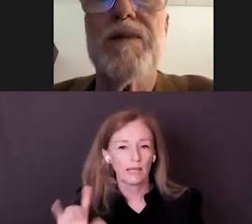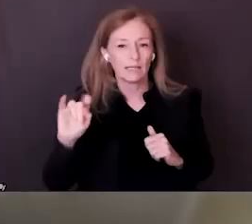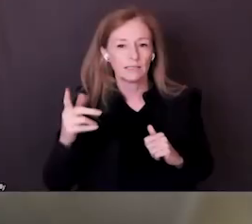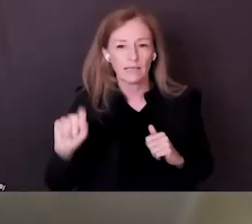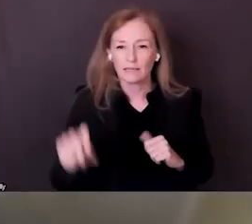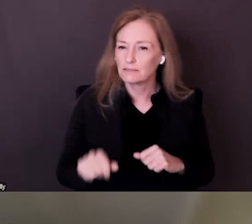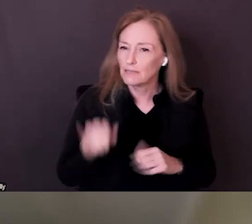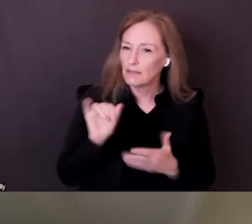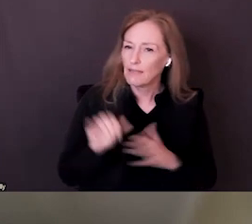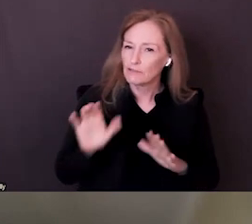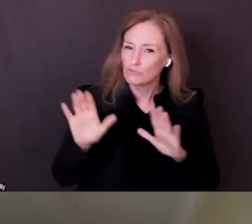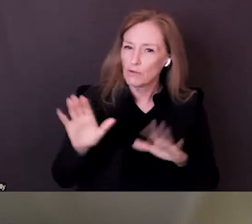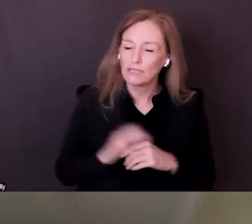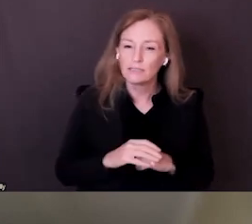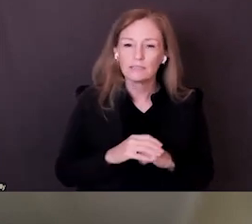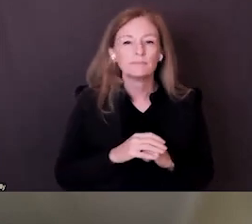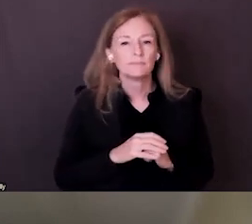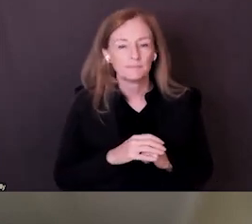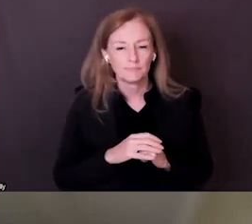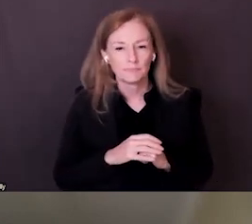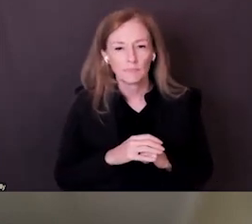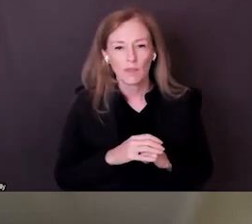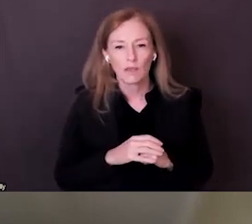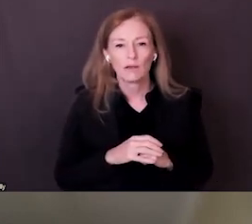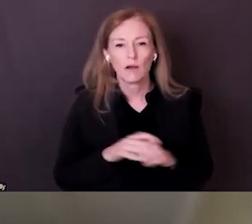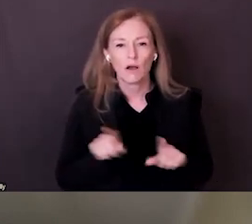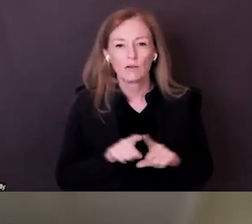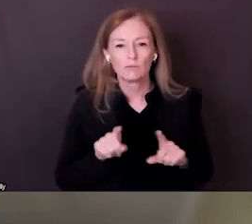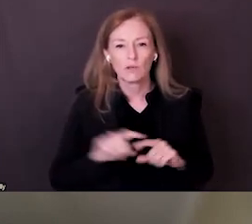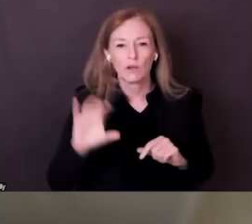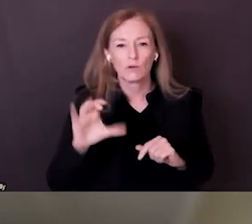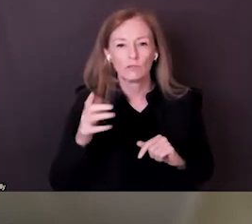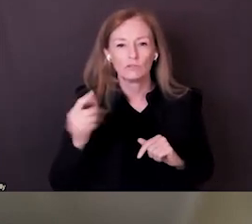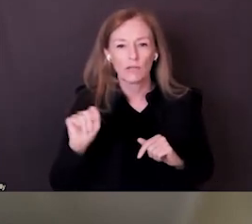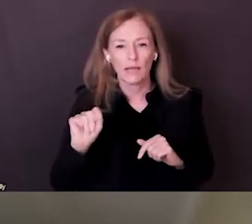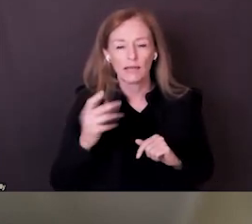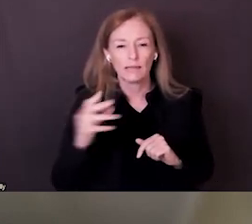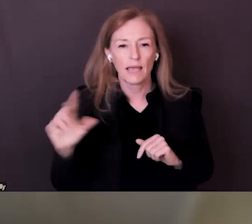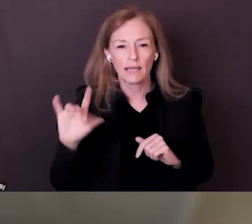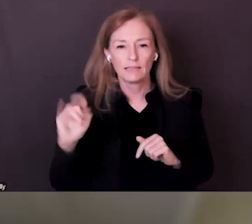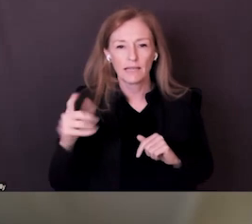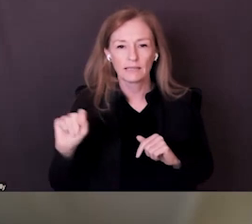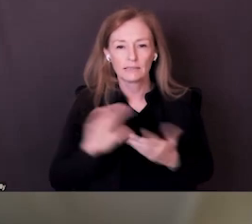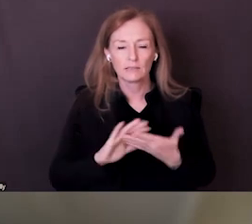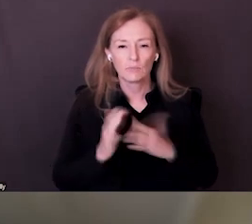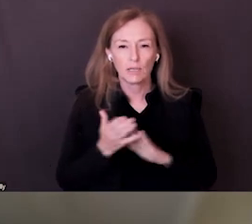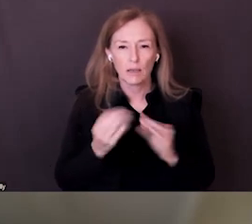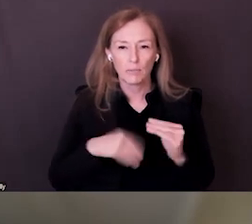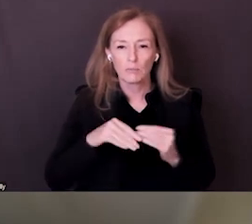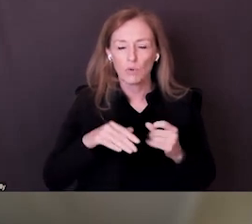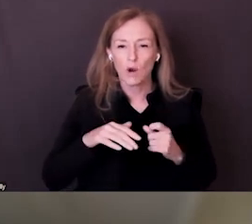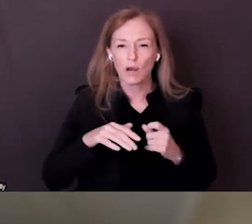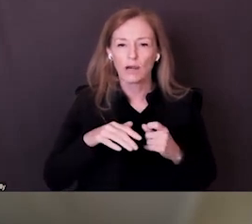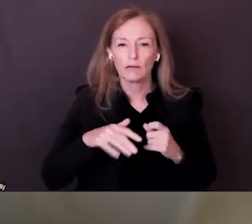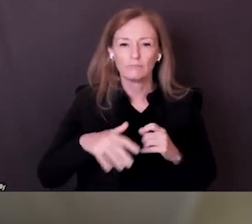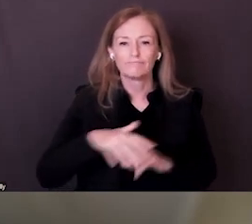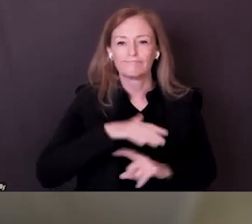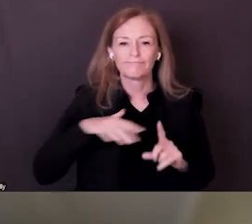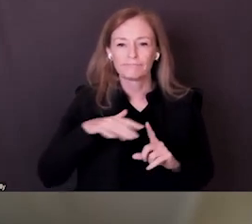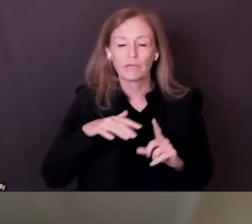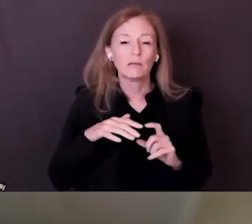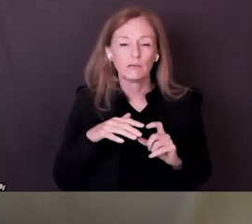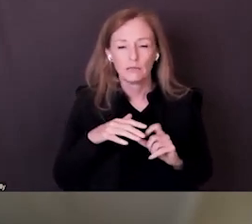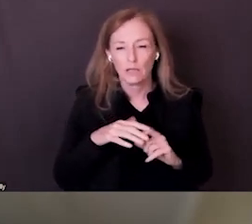AND ALSO CHAT AND TEXT ARE MORE CENTRALIZED AND LOCALLY, BUT